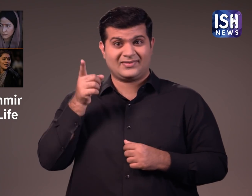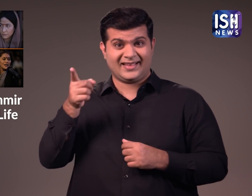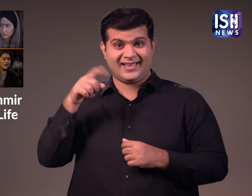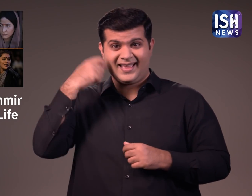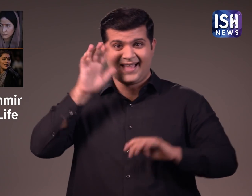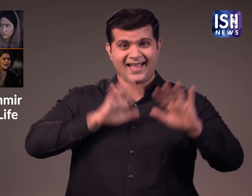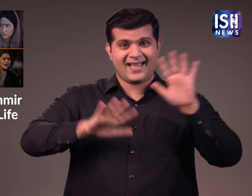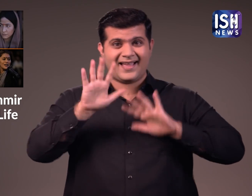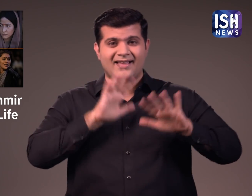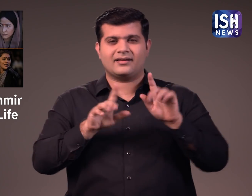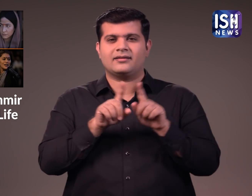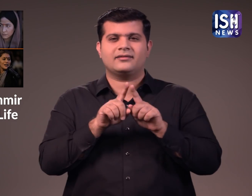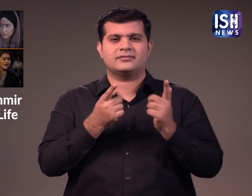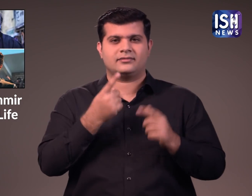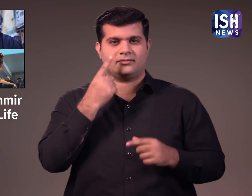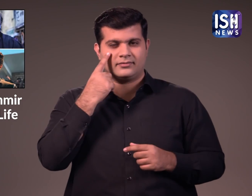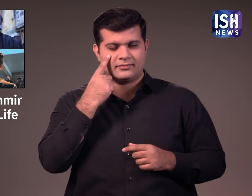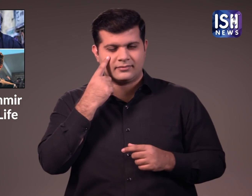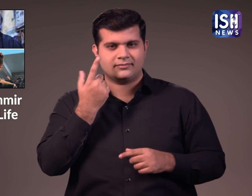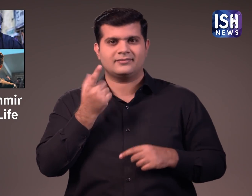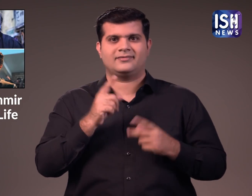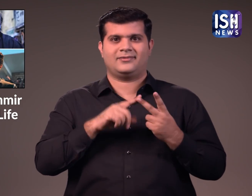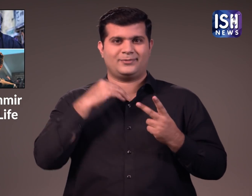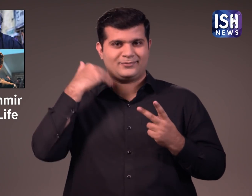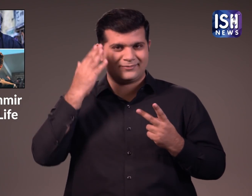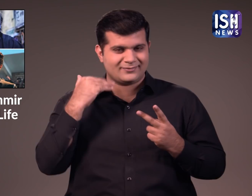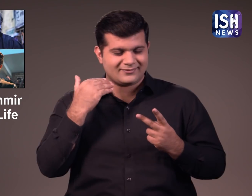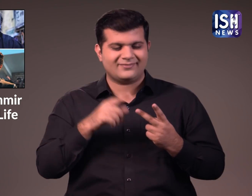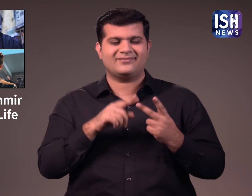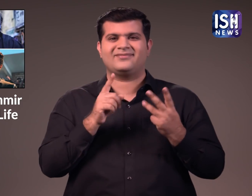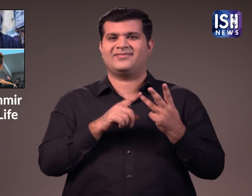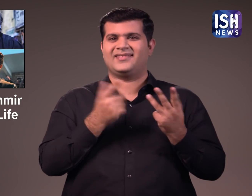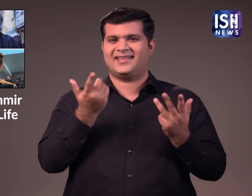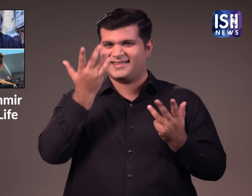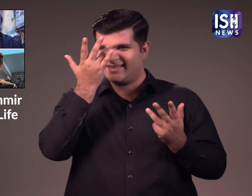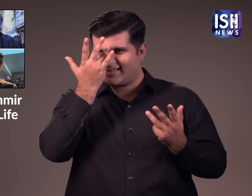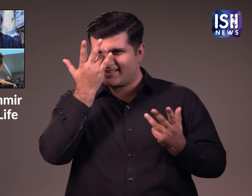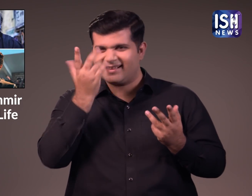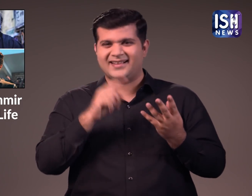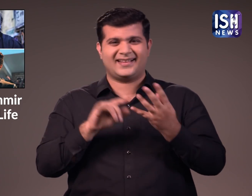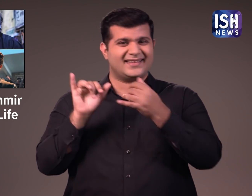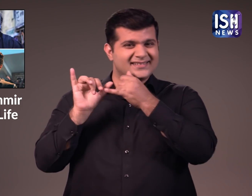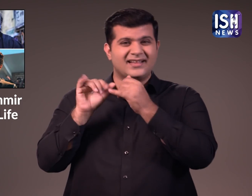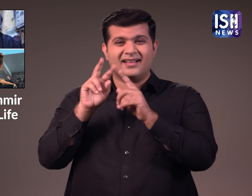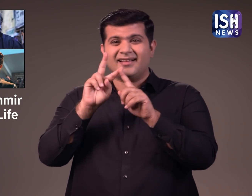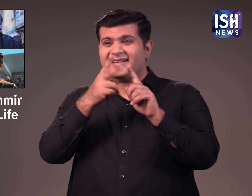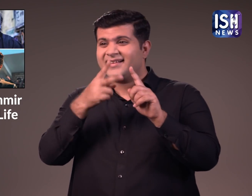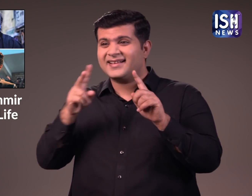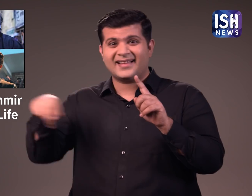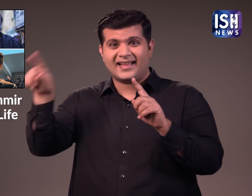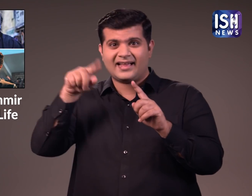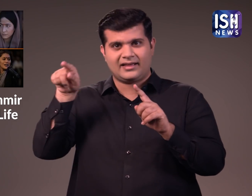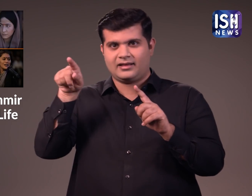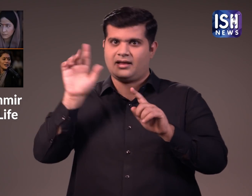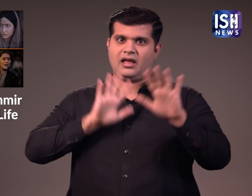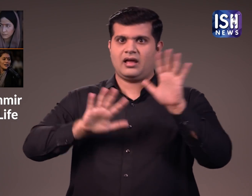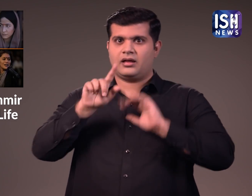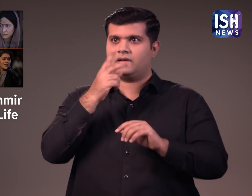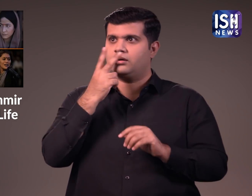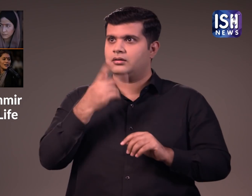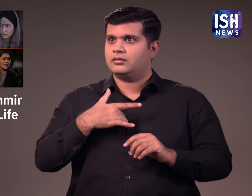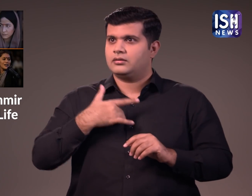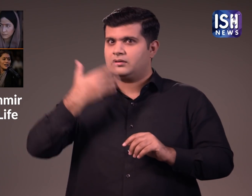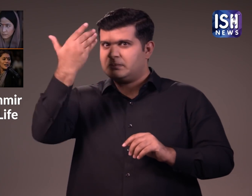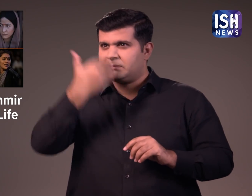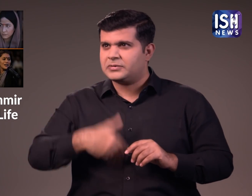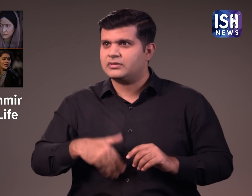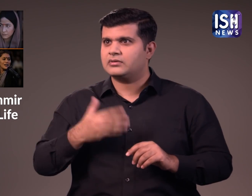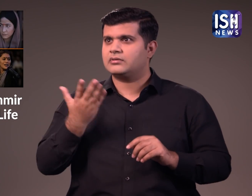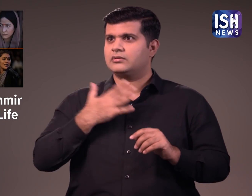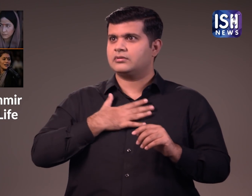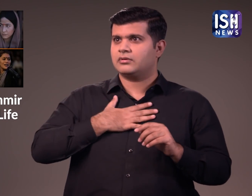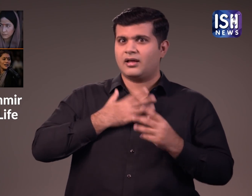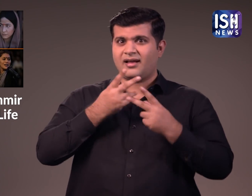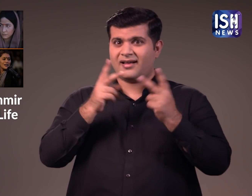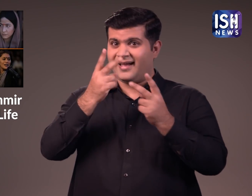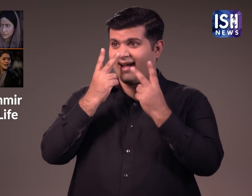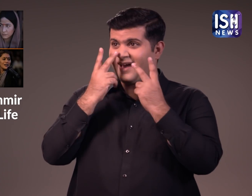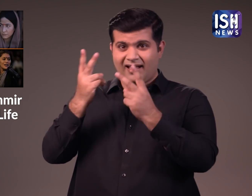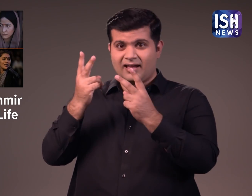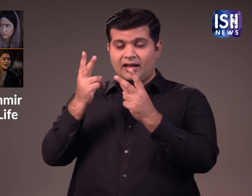The characters like Bitta, Pushkar Pandit, Sharada, Krishna etc. which you saw on screen go through horrrendous tragedies.